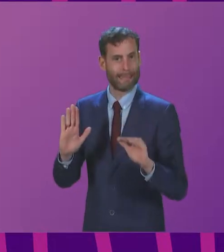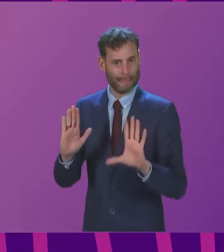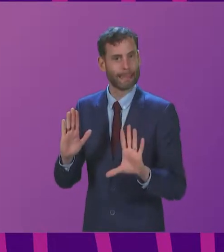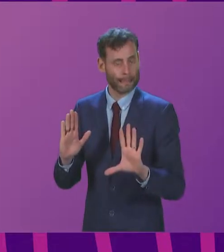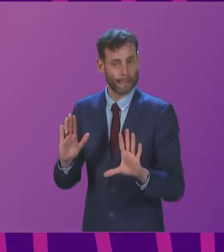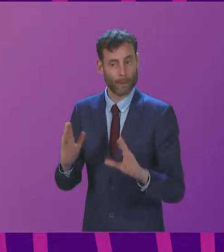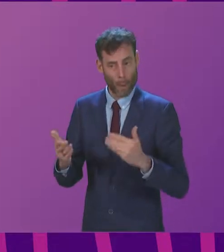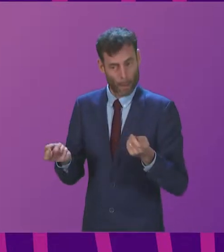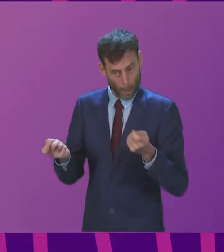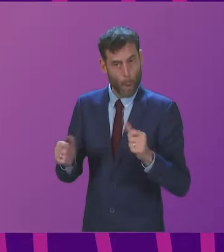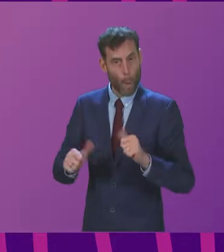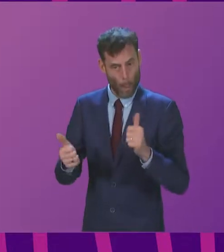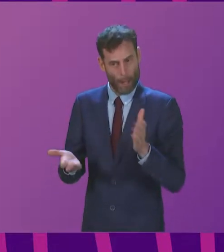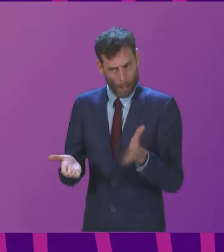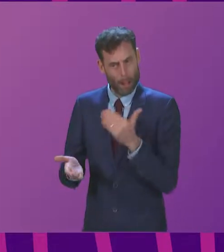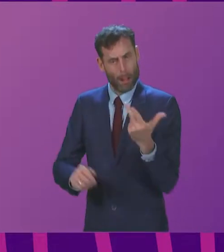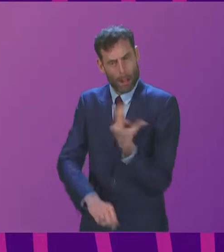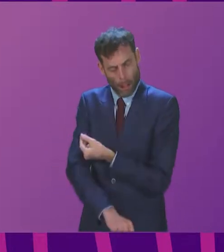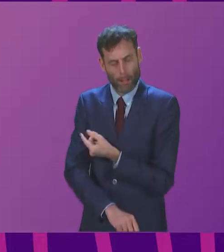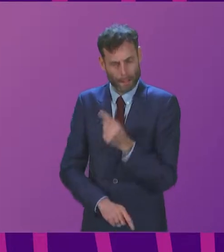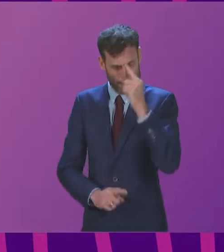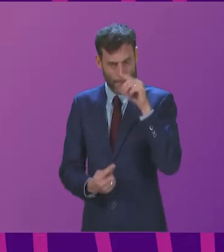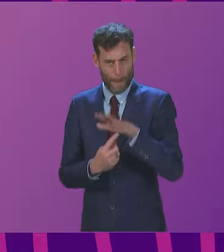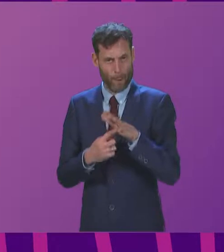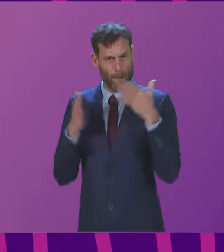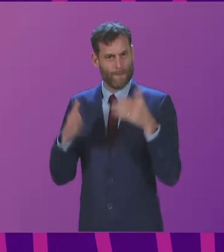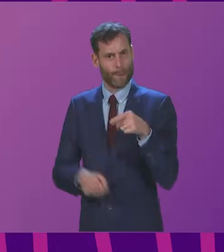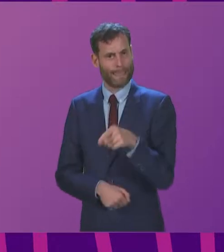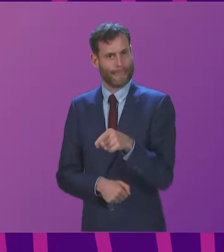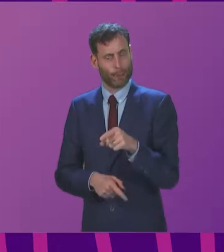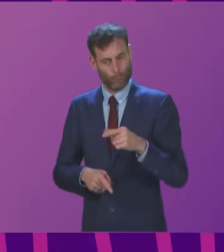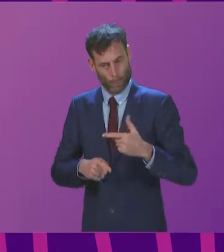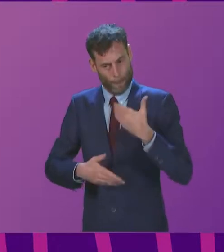but we are doing, and will continue to do, everything possible to speed it up further.